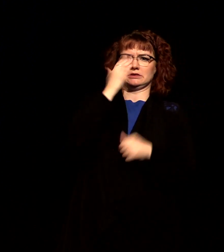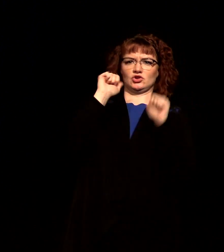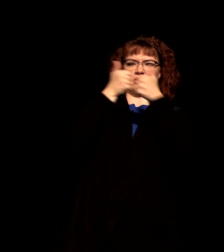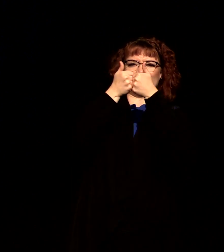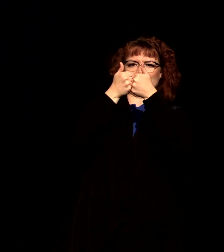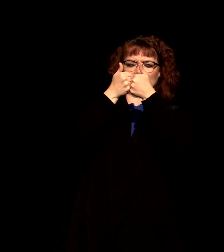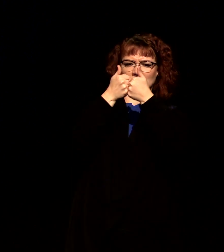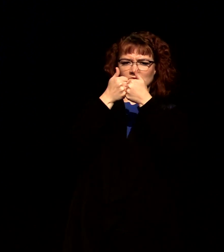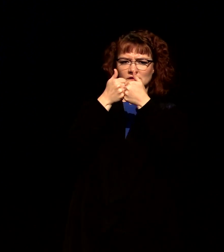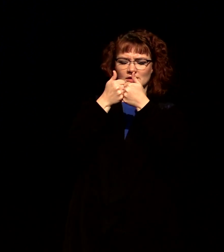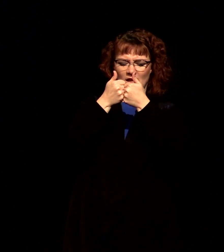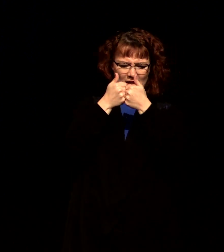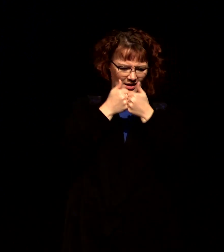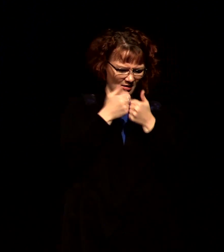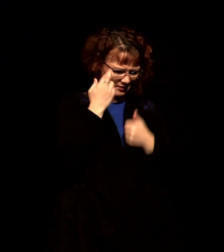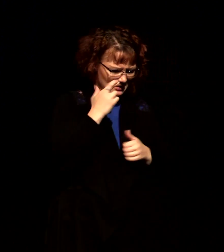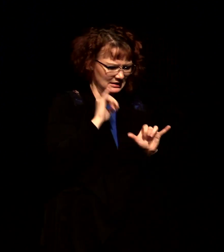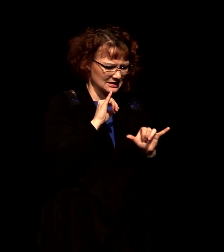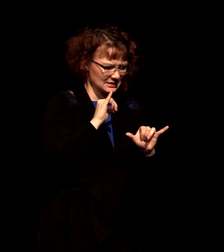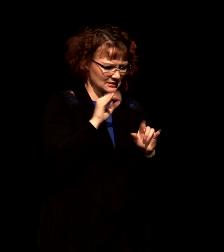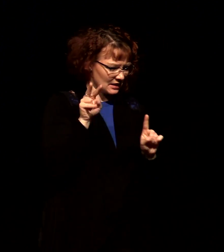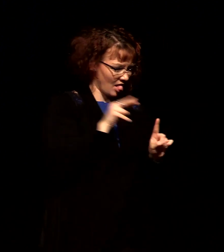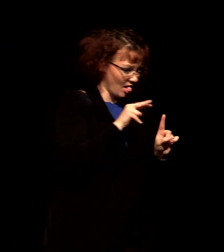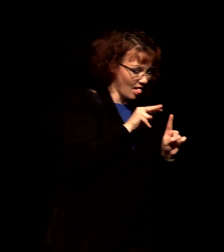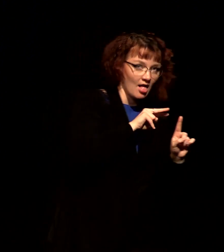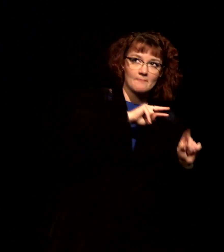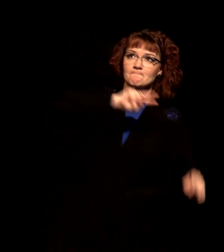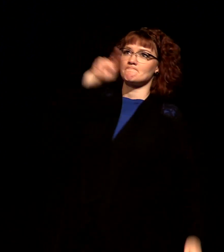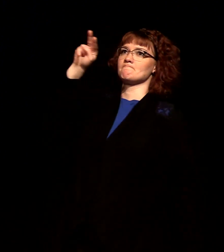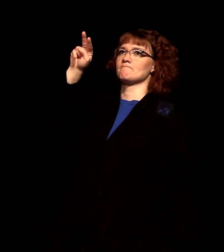you're going to cry out to Me, and you're going to turn back and I'm going to open up the heavens, and I'm gonna bless